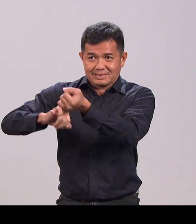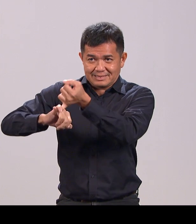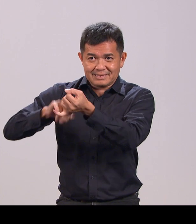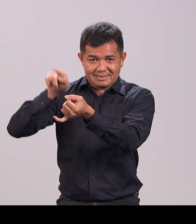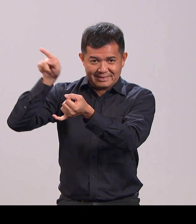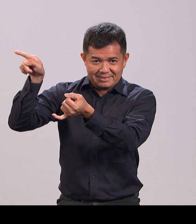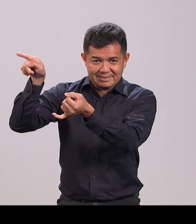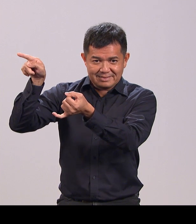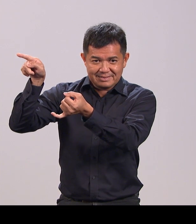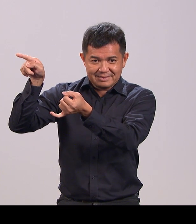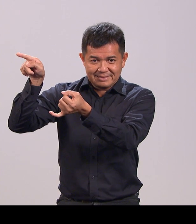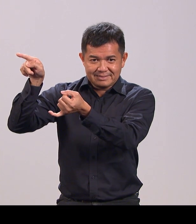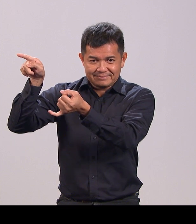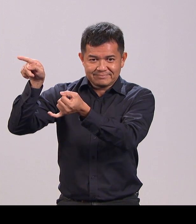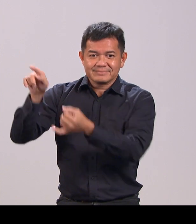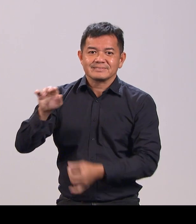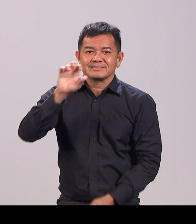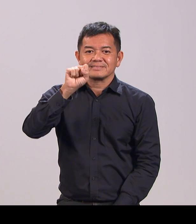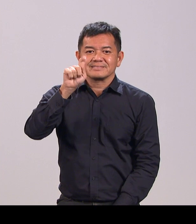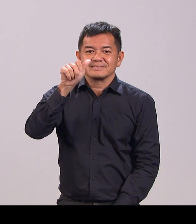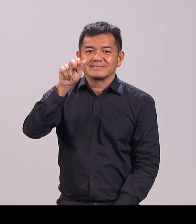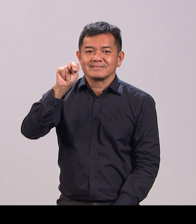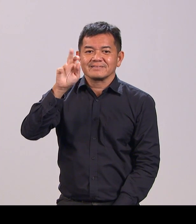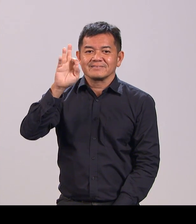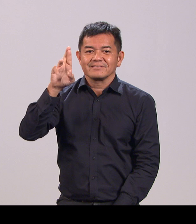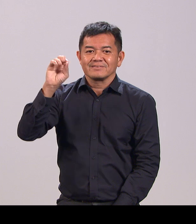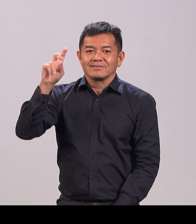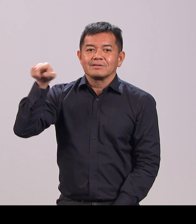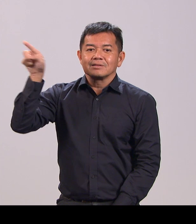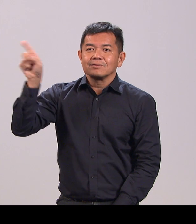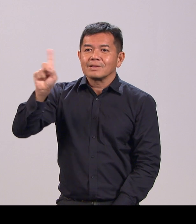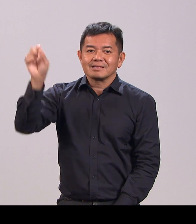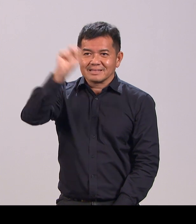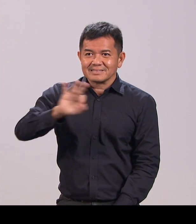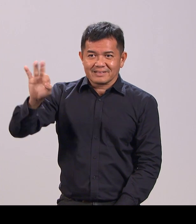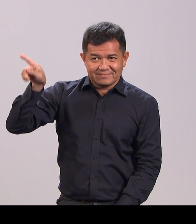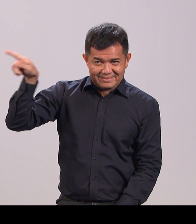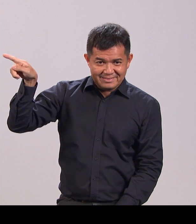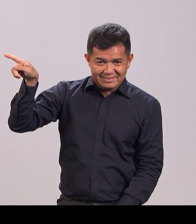This one is Stanford in San Francisco, or near San Francisco.